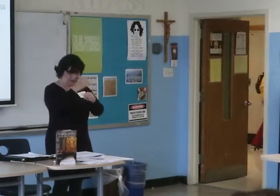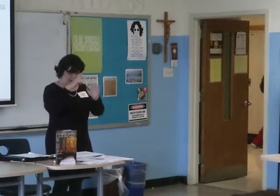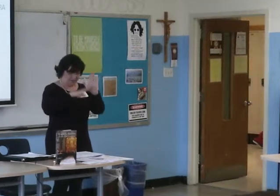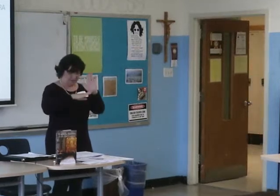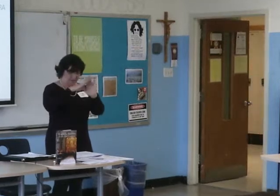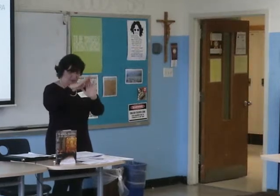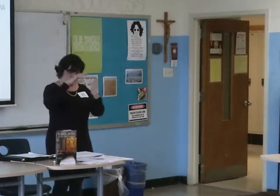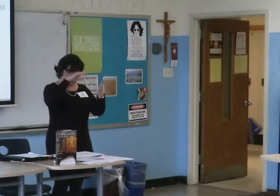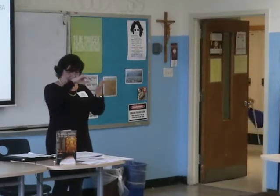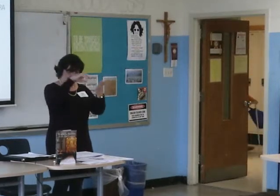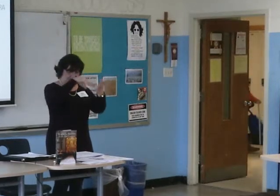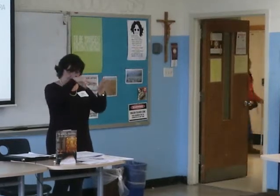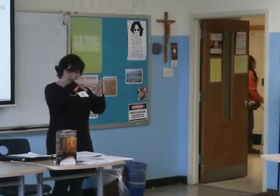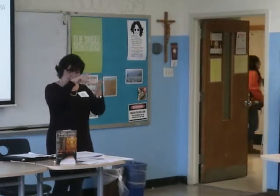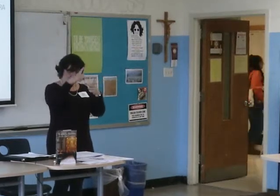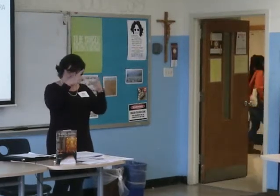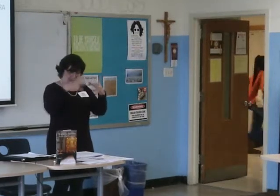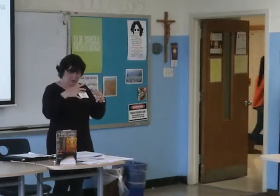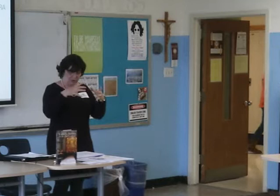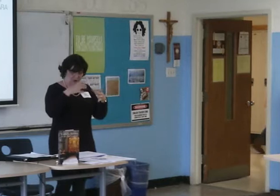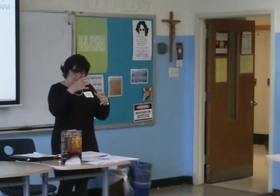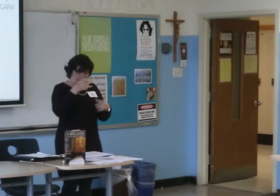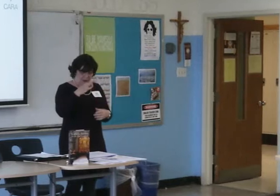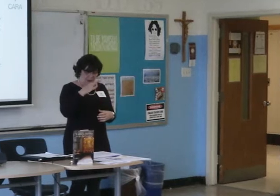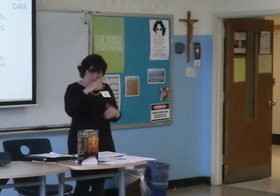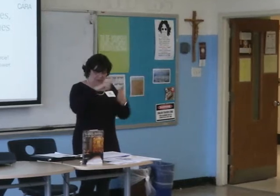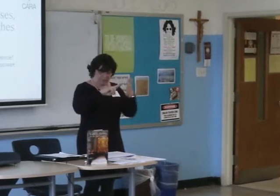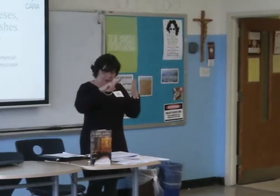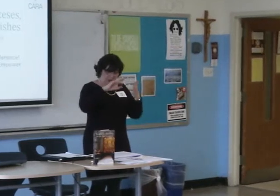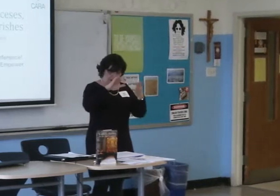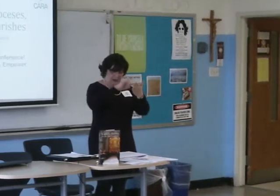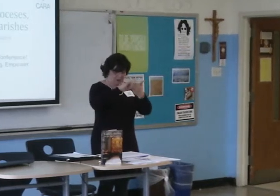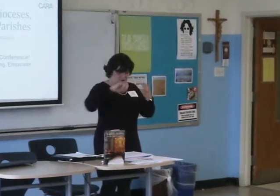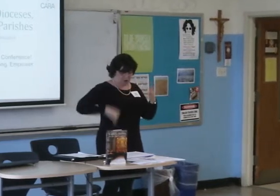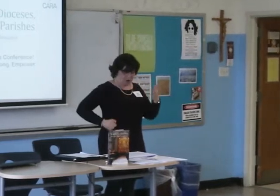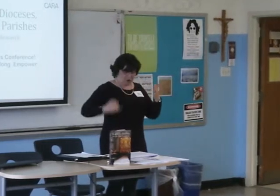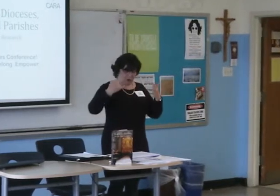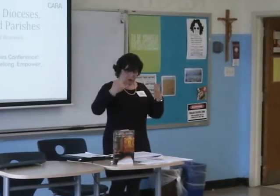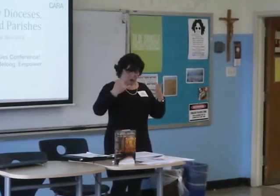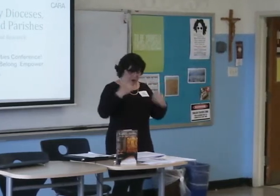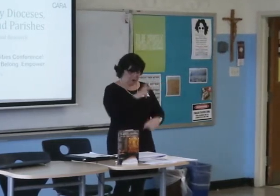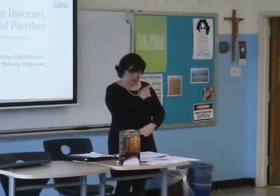and the formation and studies director of the Maryland and New York Jesuit